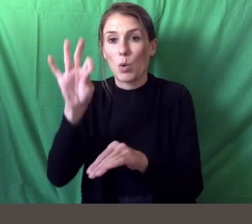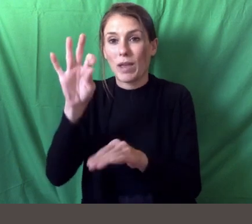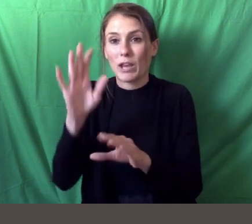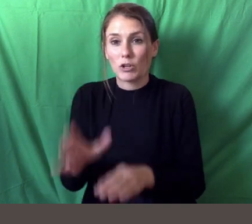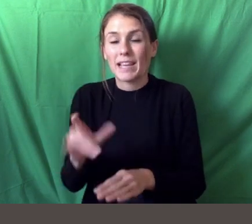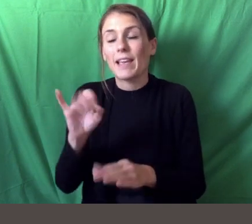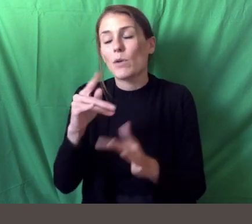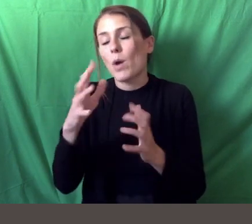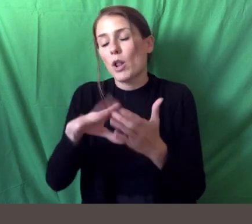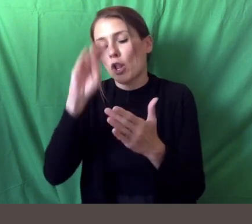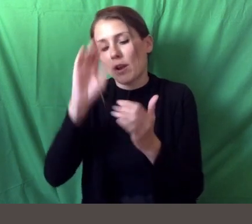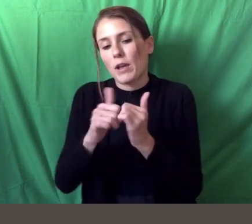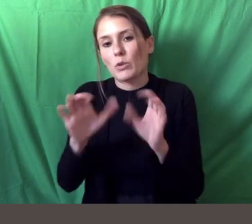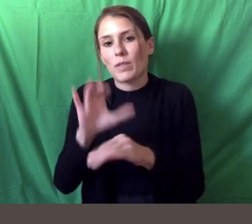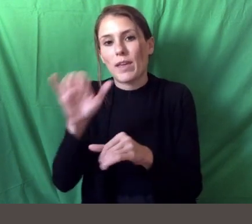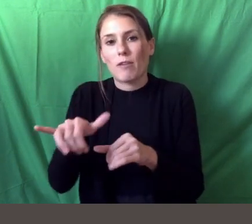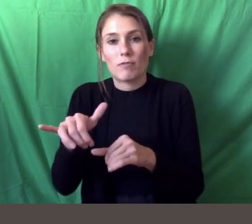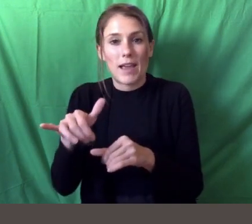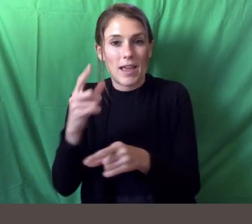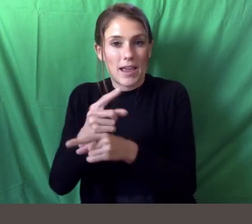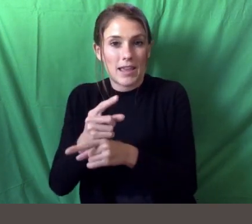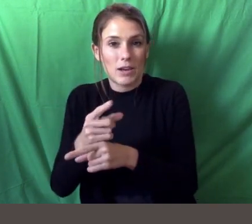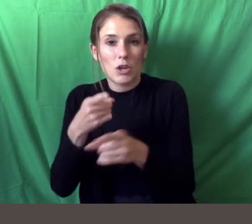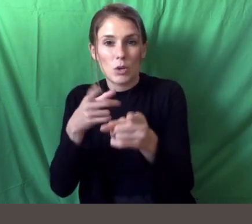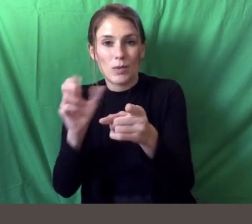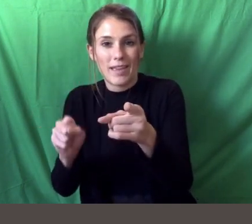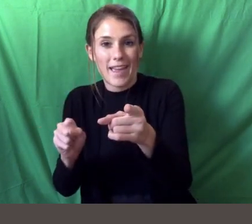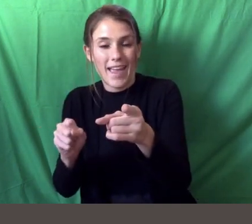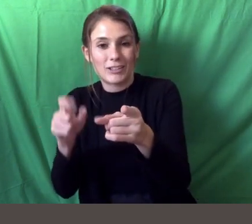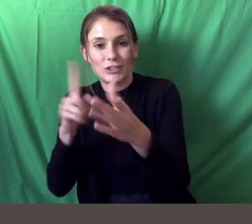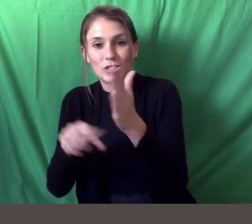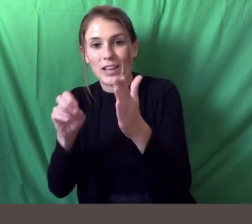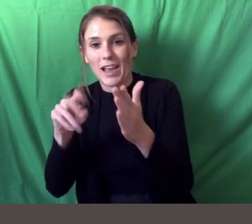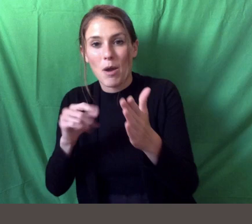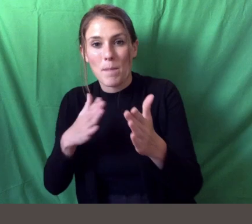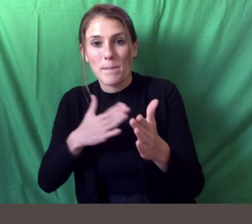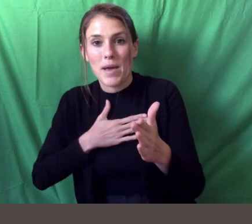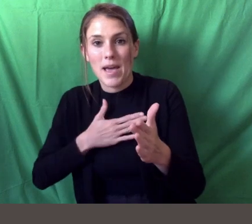check out one of my TAU courses, WebElement Locator Strategies.